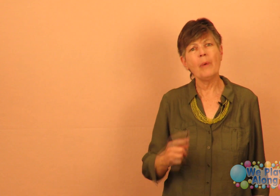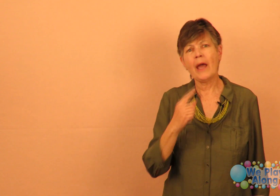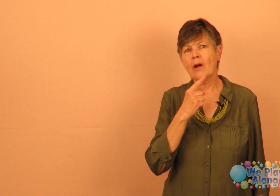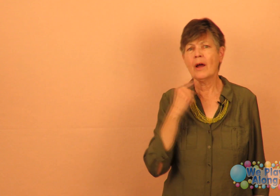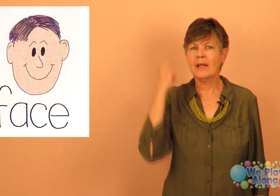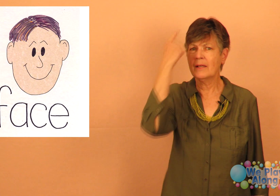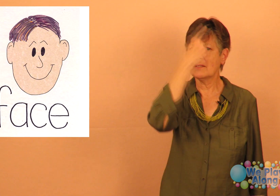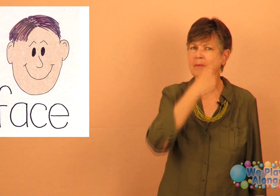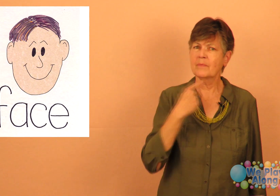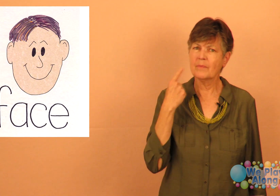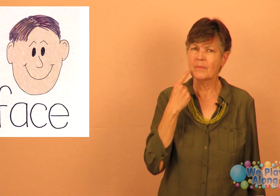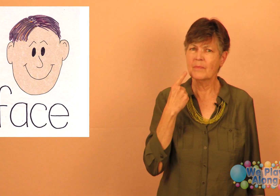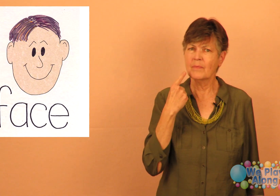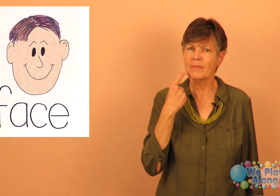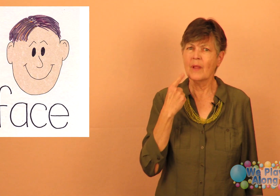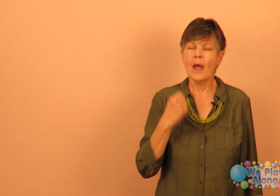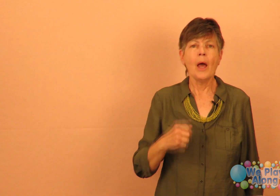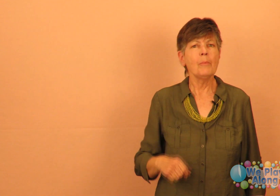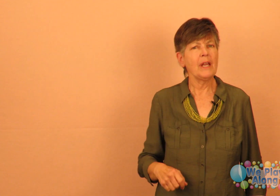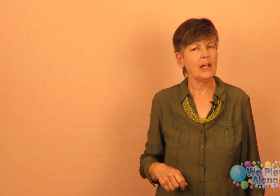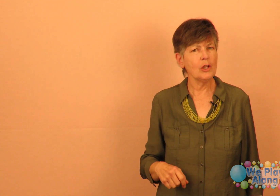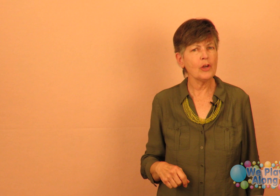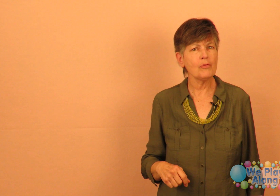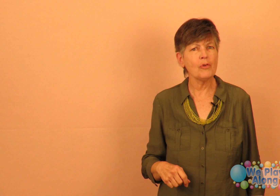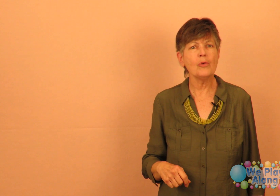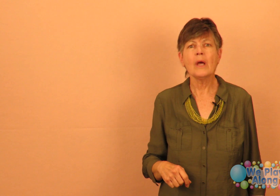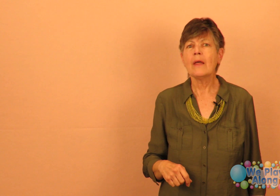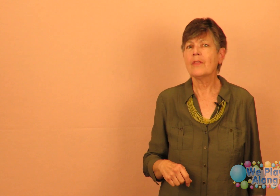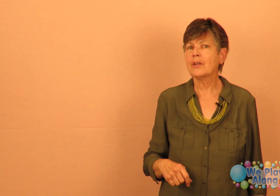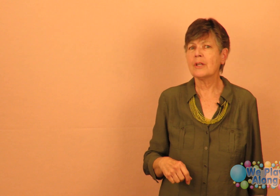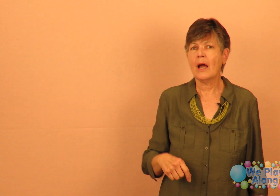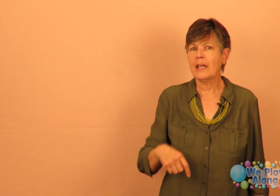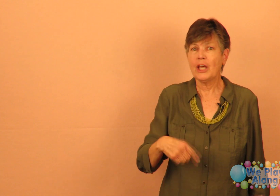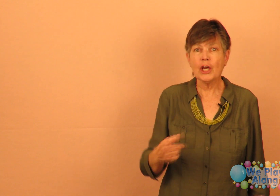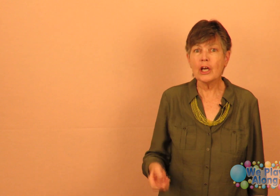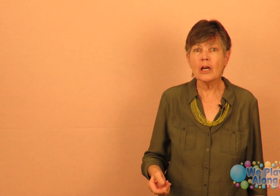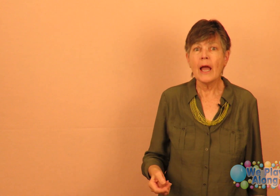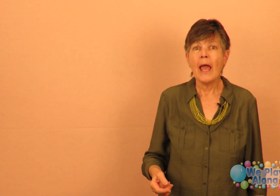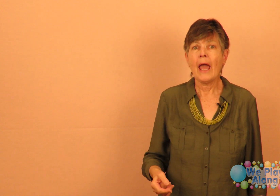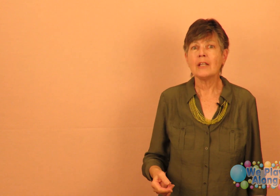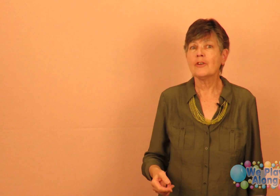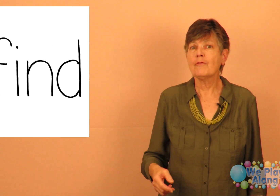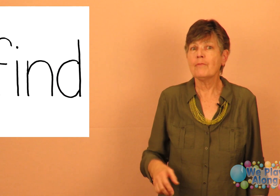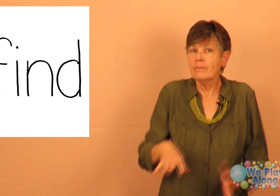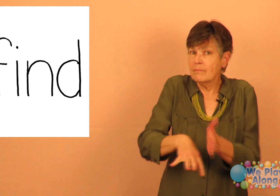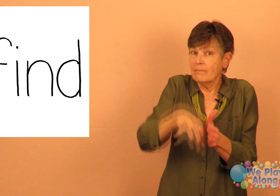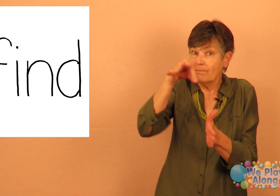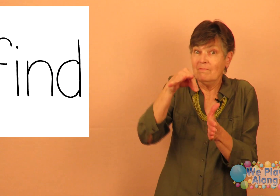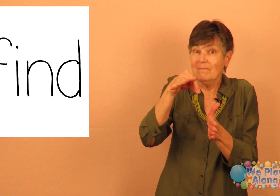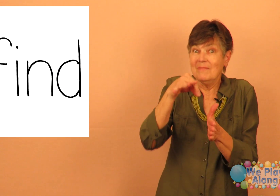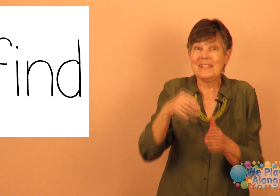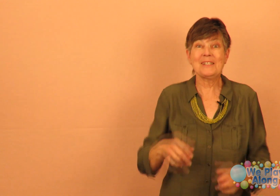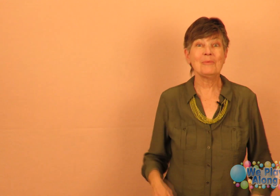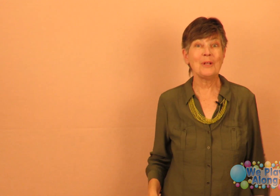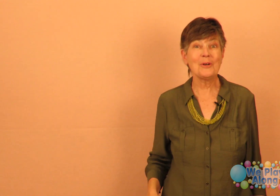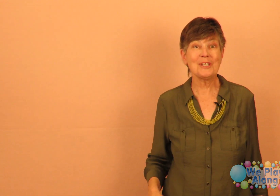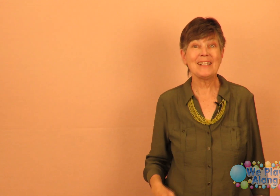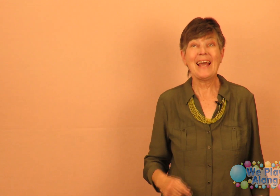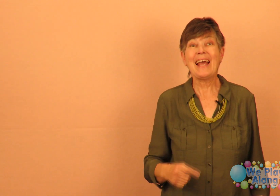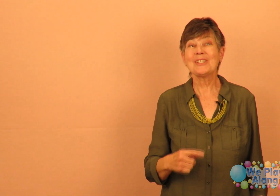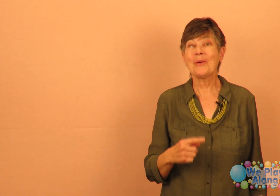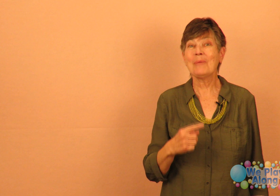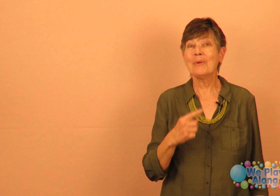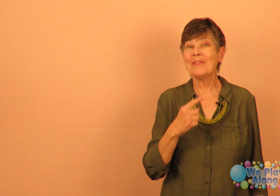bite on his but he looked through there's a gear to some lotion so he put